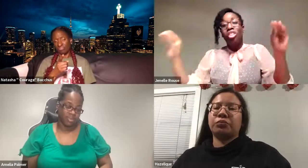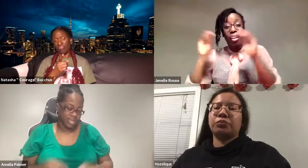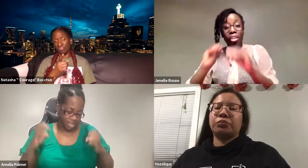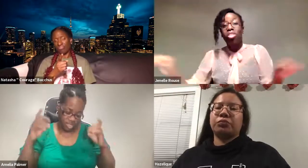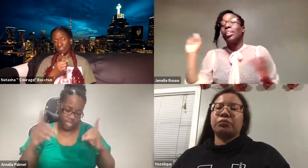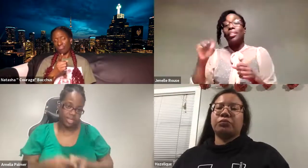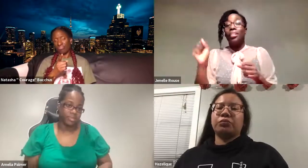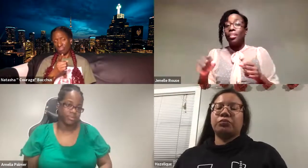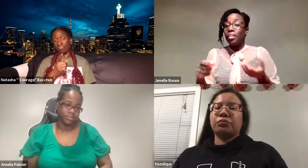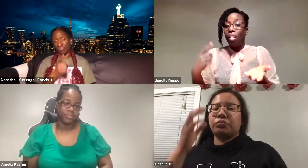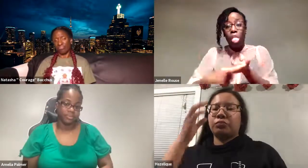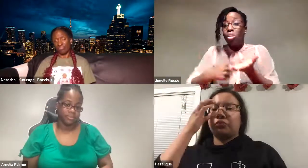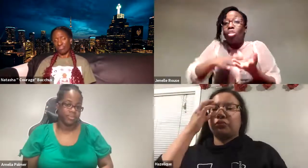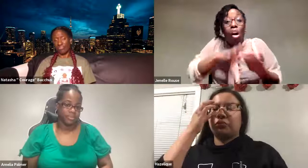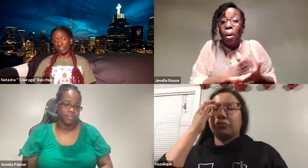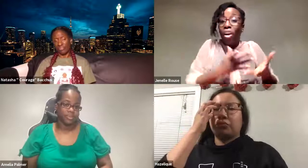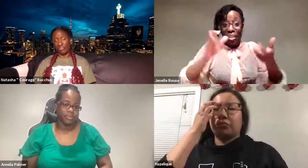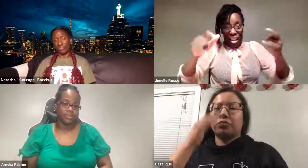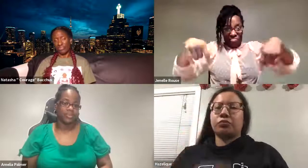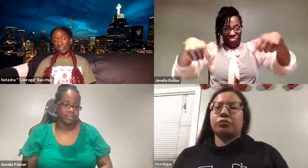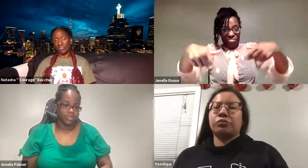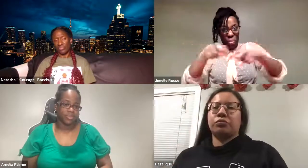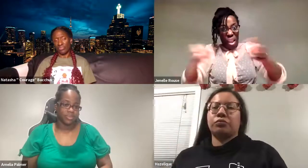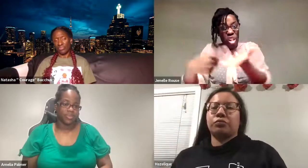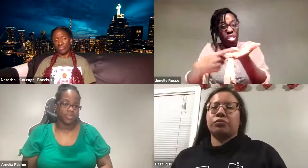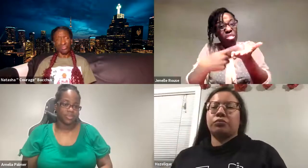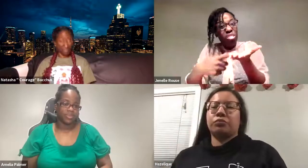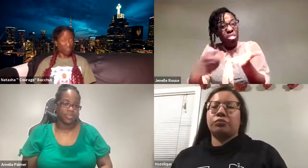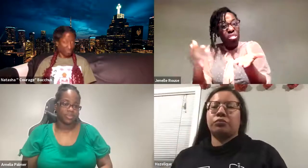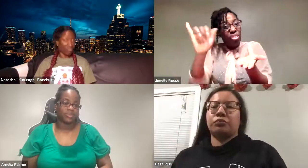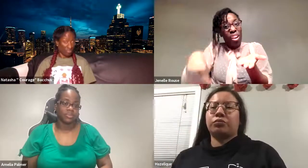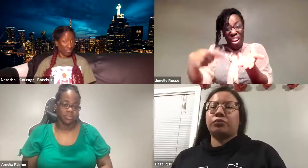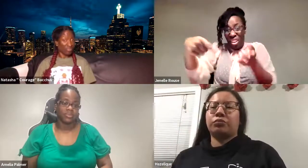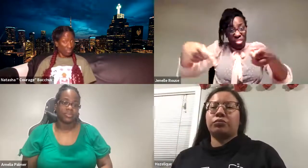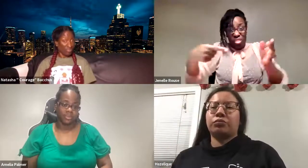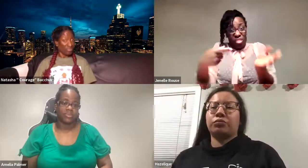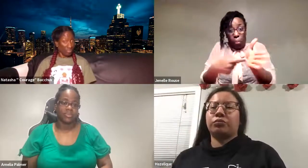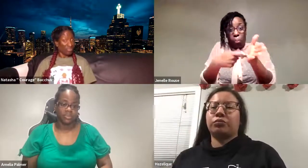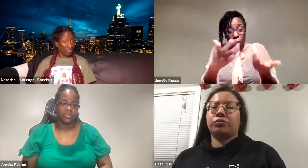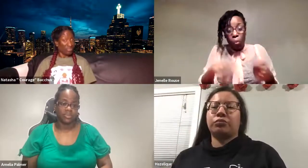it. exactly, we've got to keep the movement going. this panel is talking about it. this panel is an